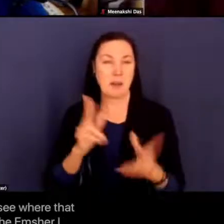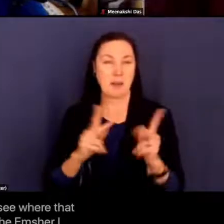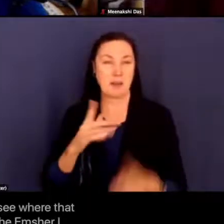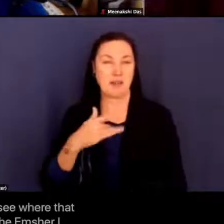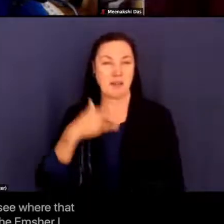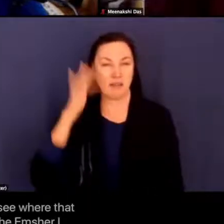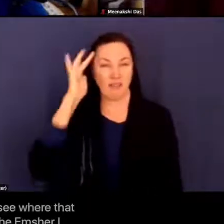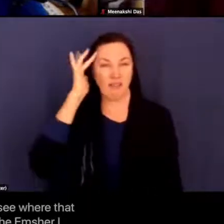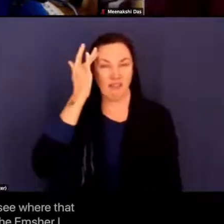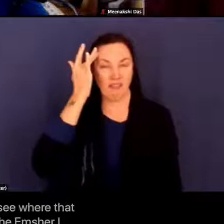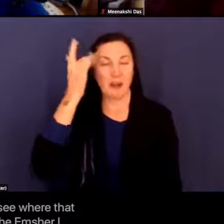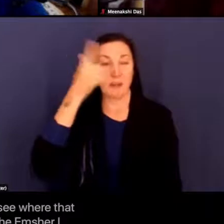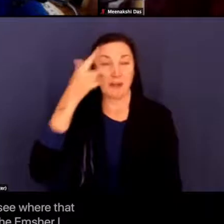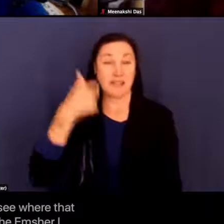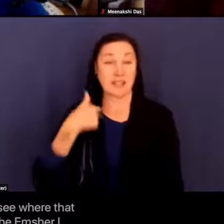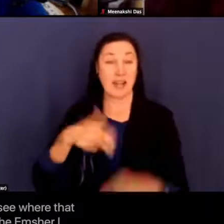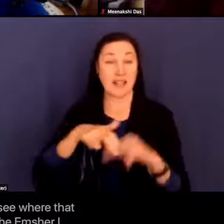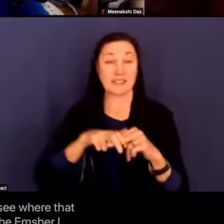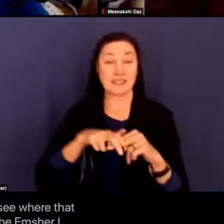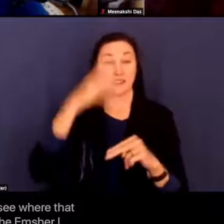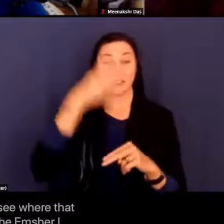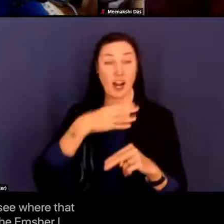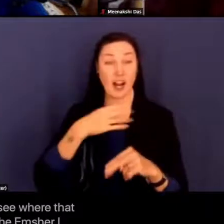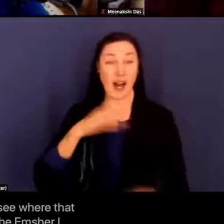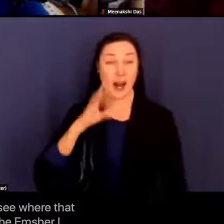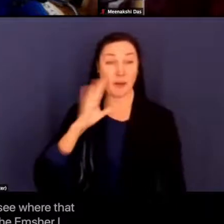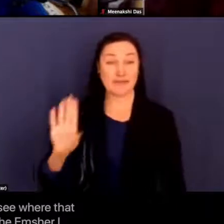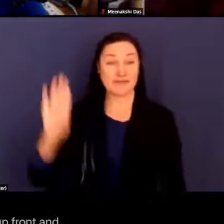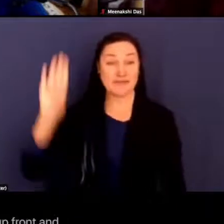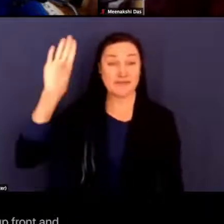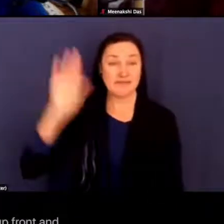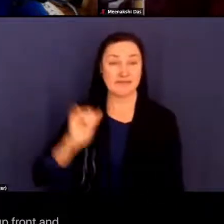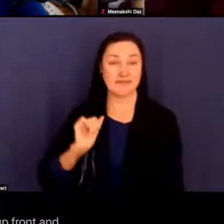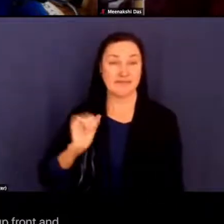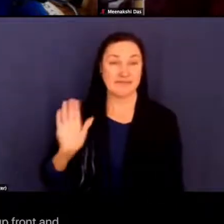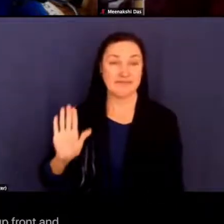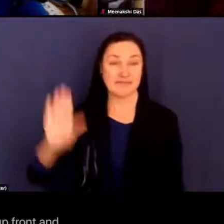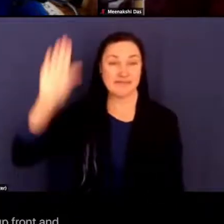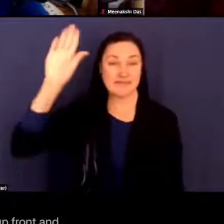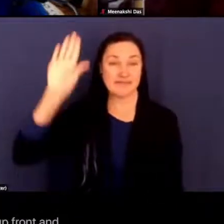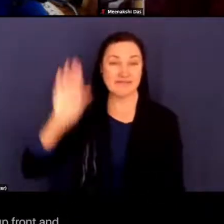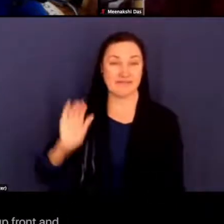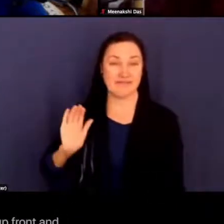say hey when you said this here and tapped on the chalkboard I don't know what you are referring to.